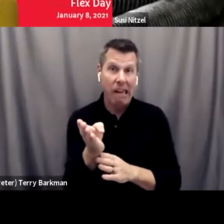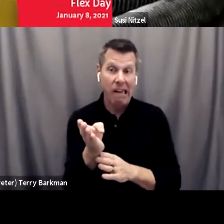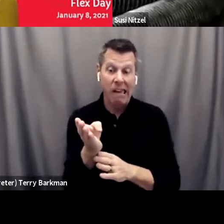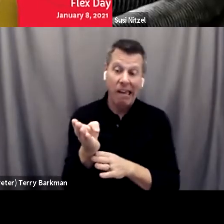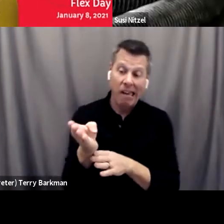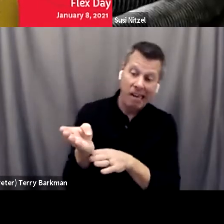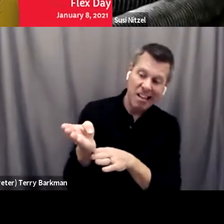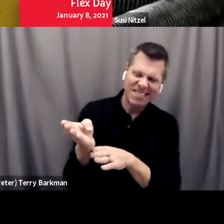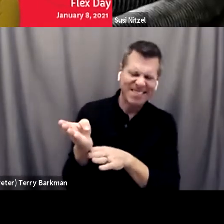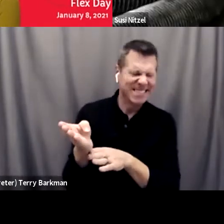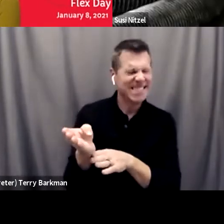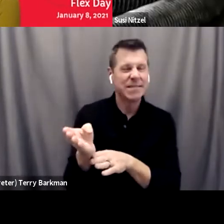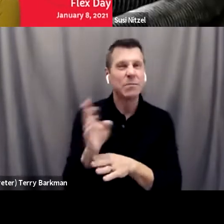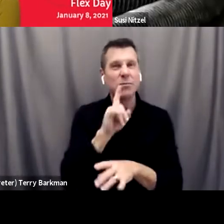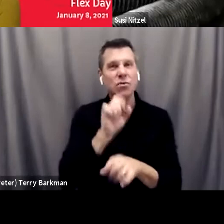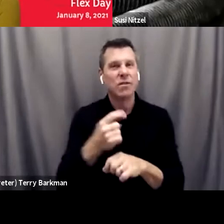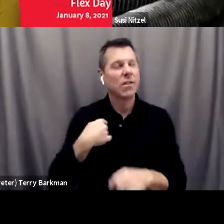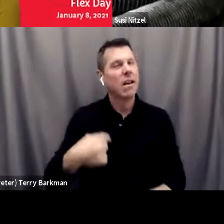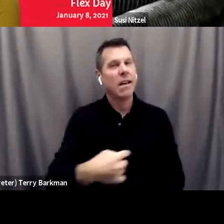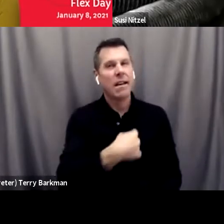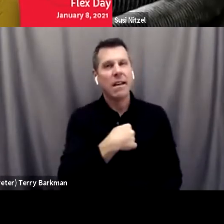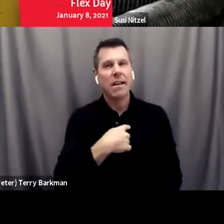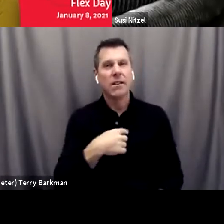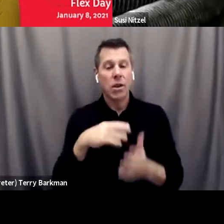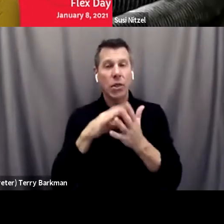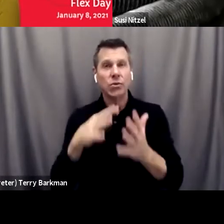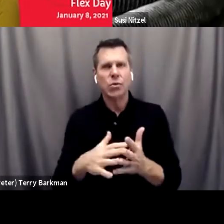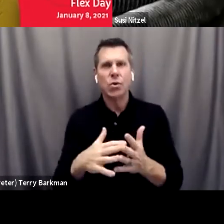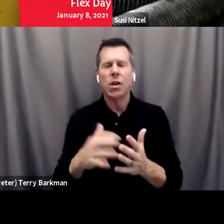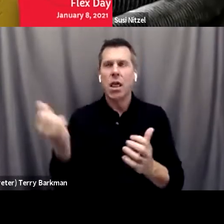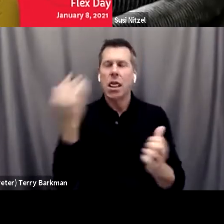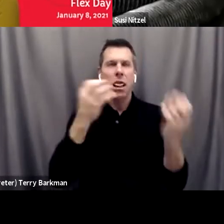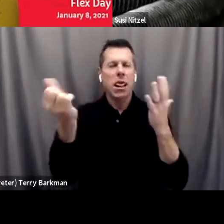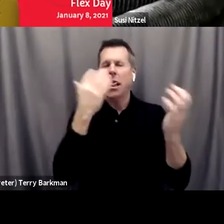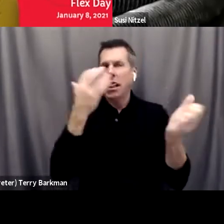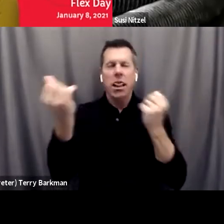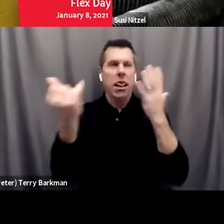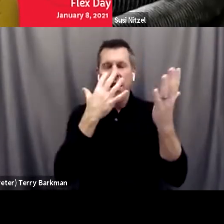just want to make sure for us that the student is not being bombarded with stuff. And they're confused right at the first level